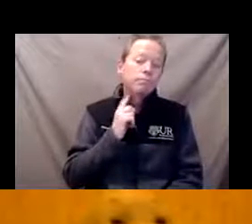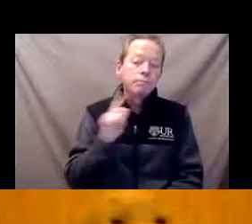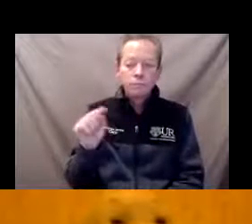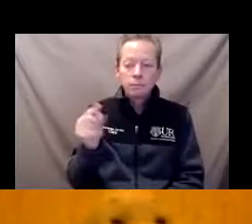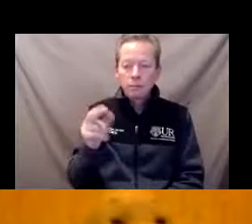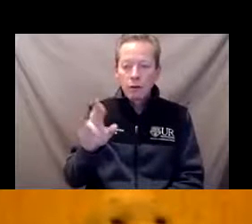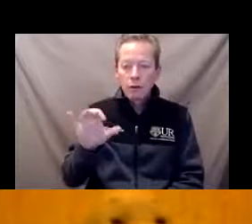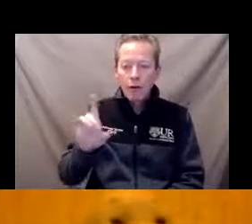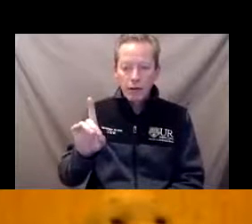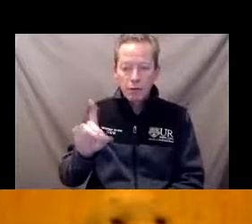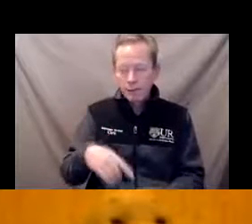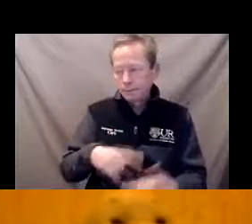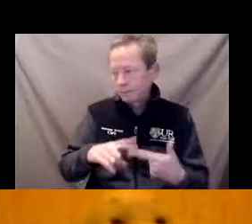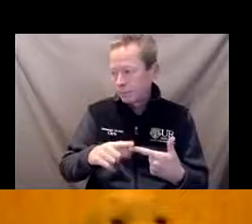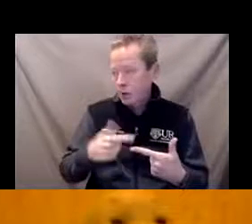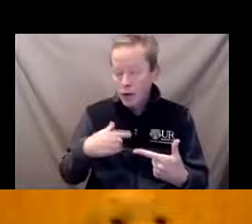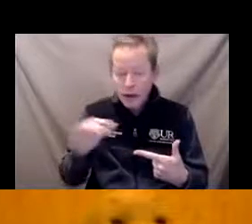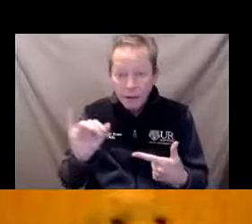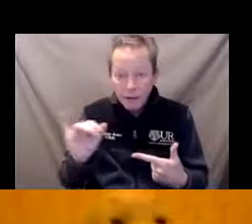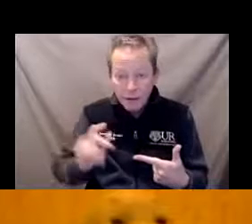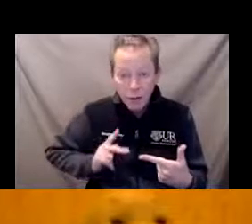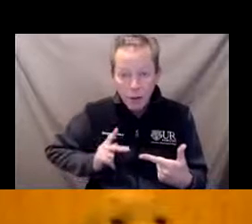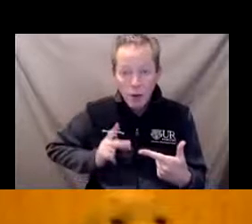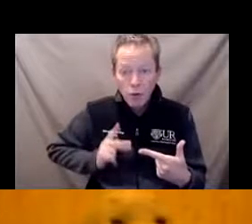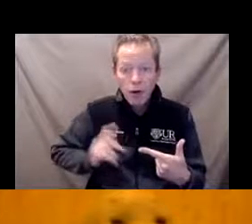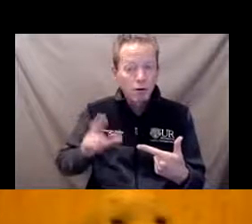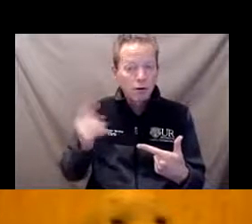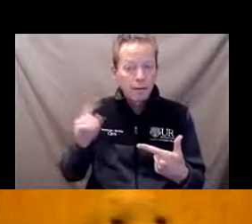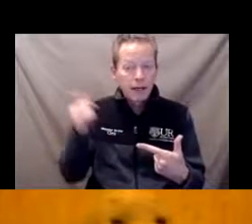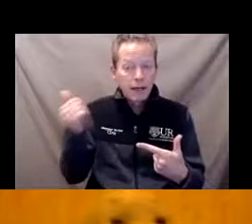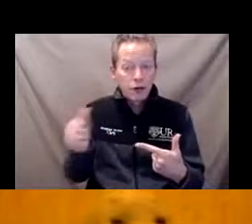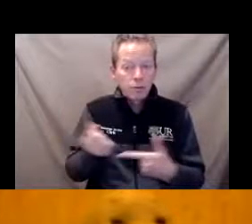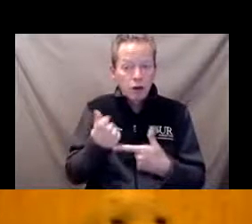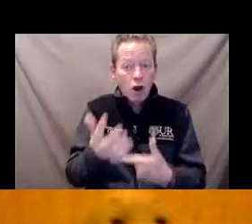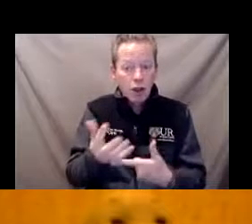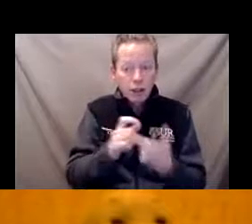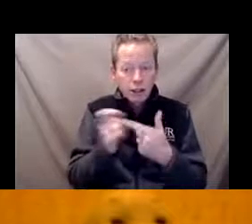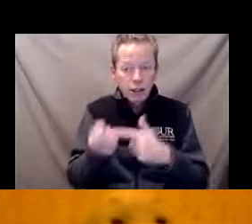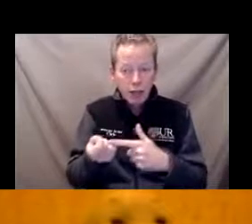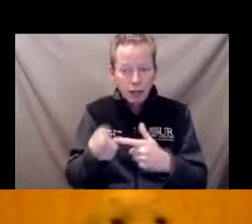some sort like pneumonia or anything else that could be causing a change in their cognitive